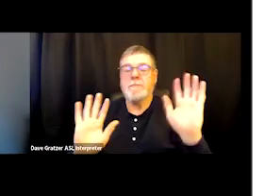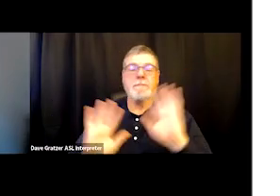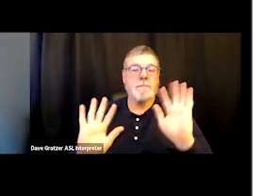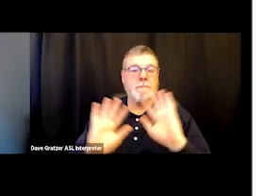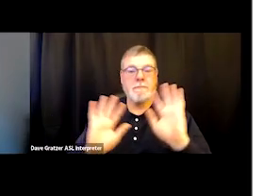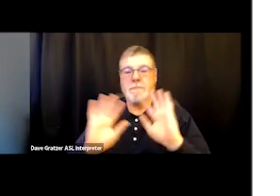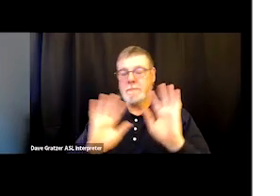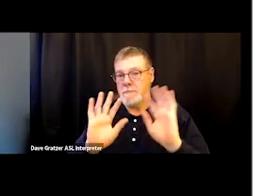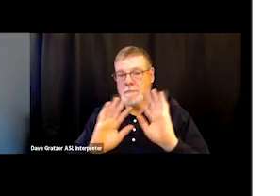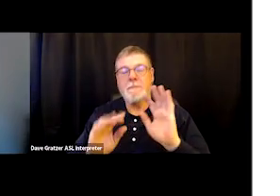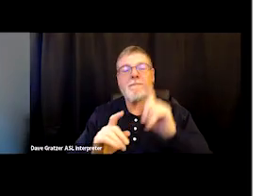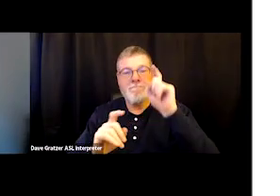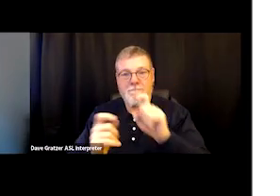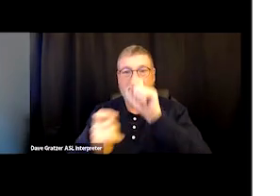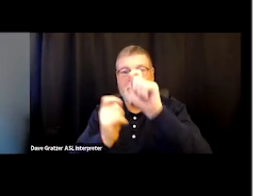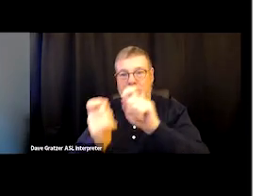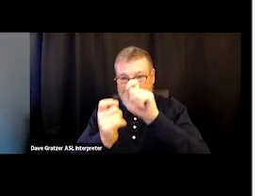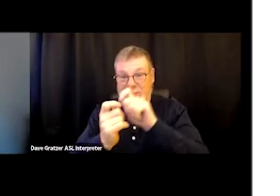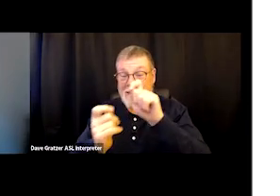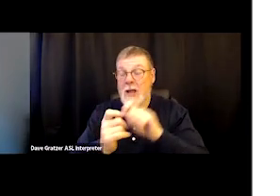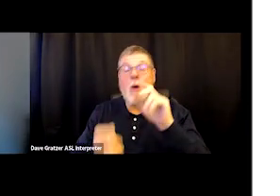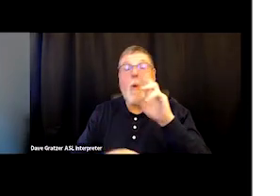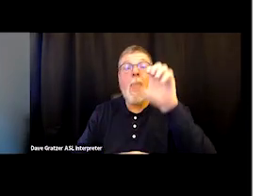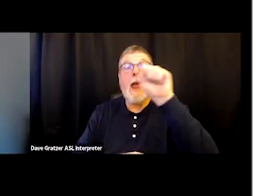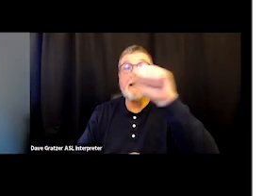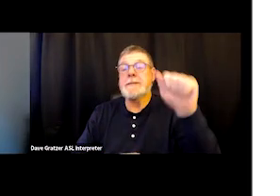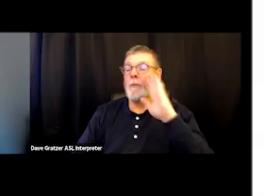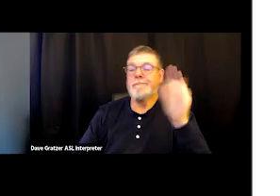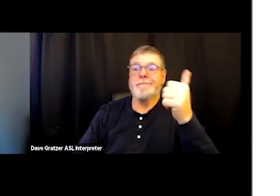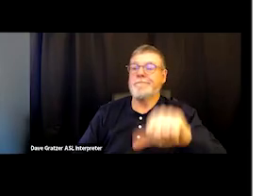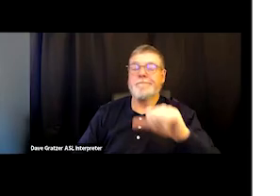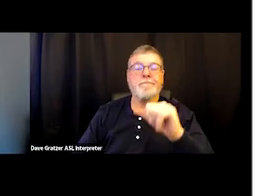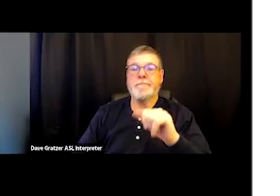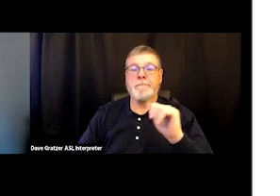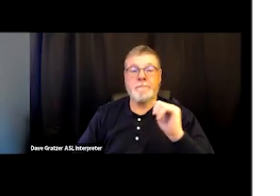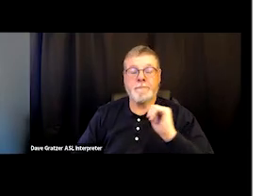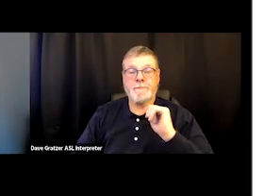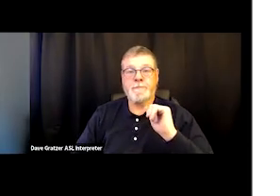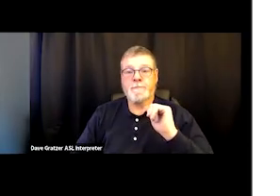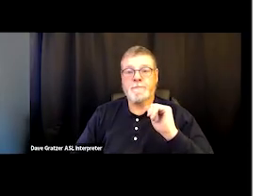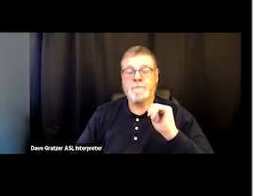You have to be very specific or Social Security may reject the form. One thing that we have heard